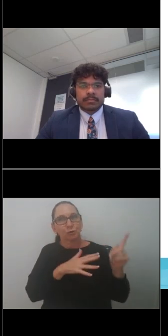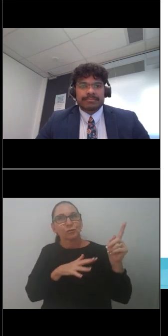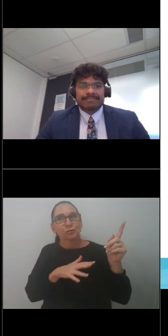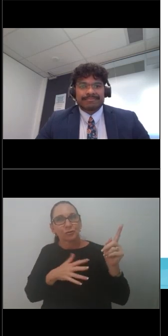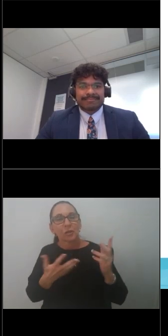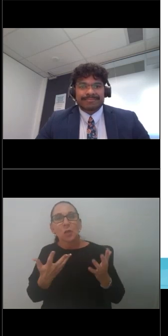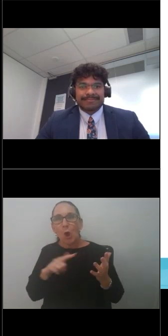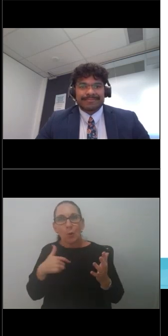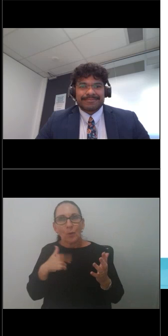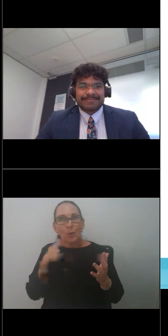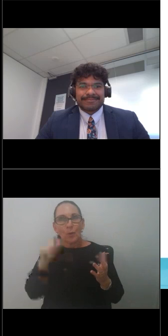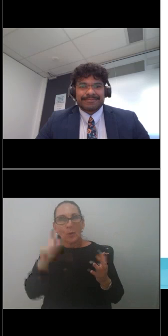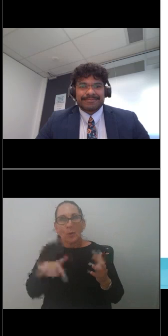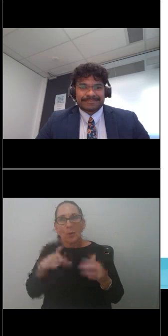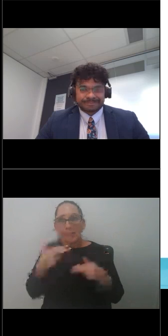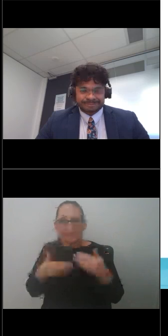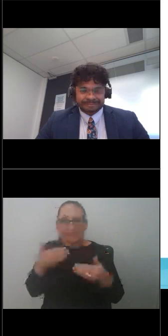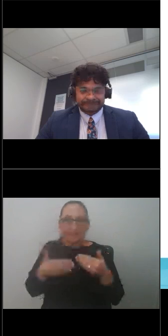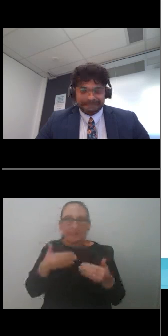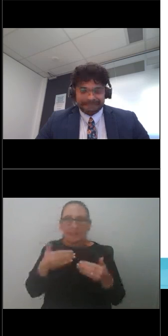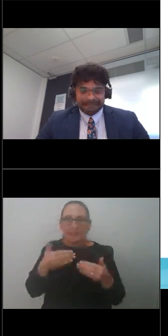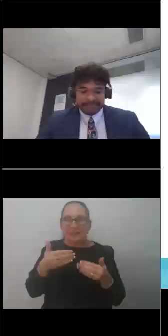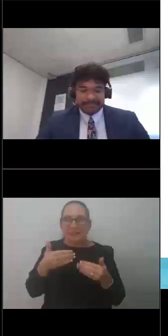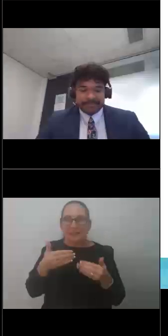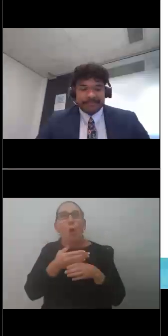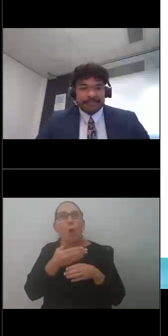much in the early stages we're still just getting the word out there about what this product is and